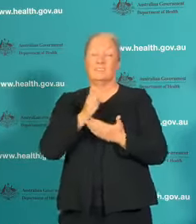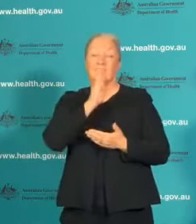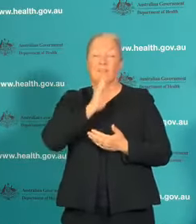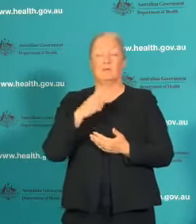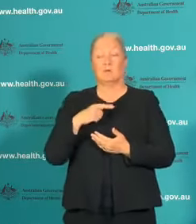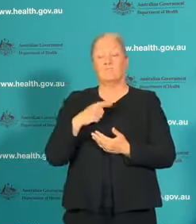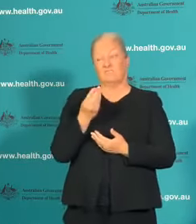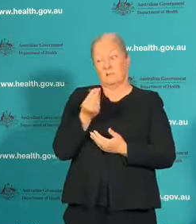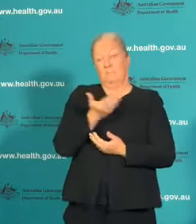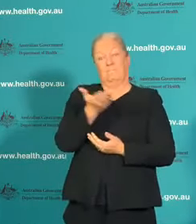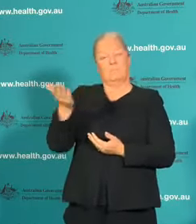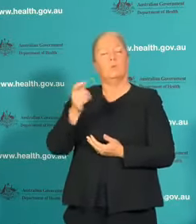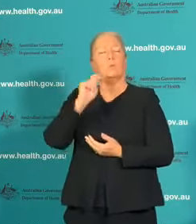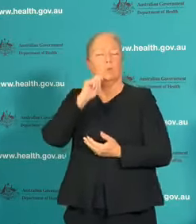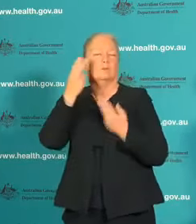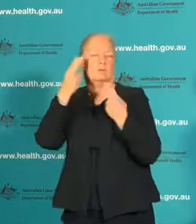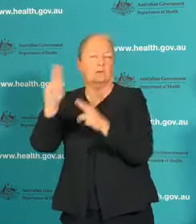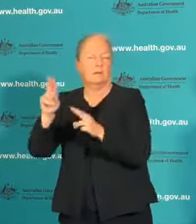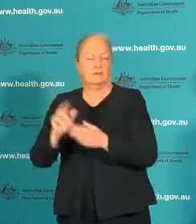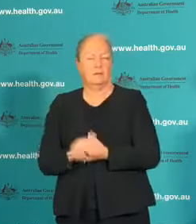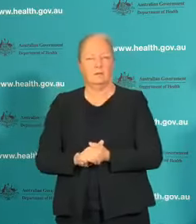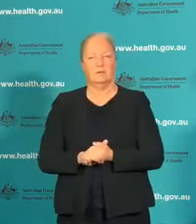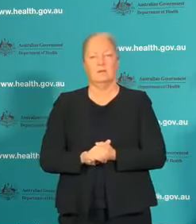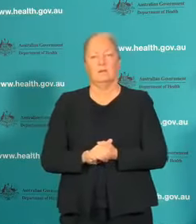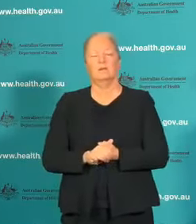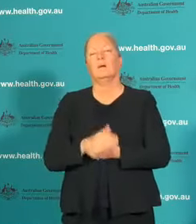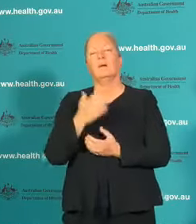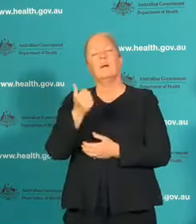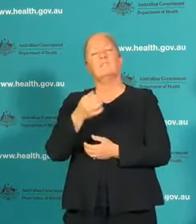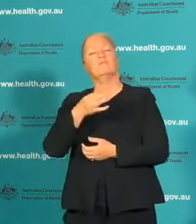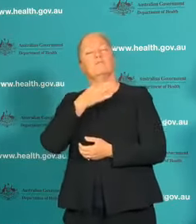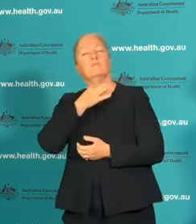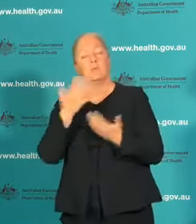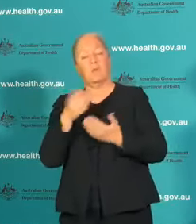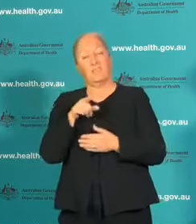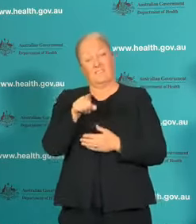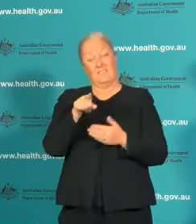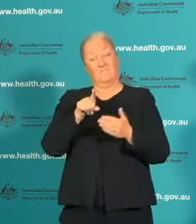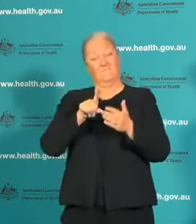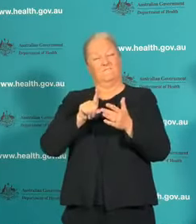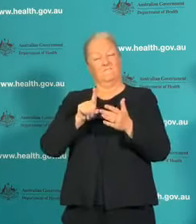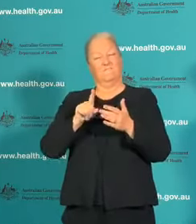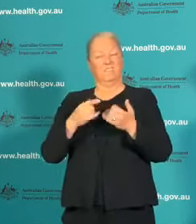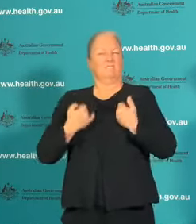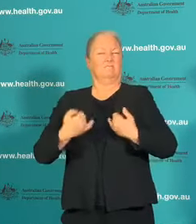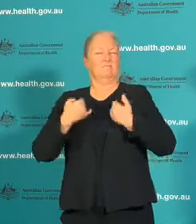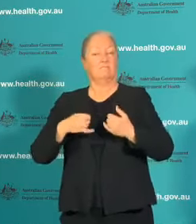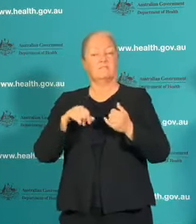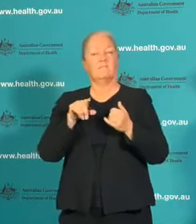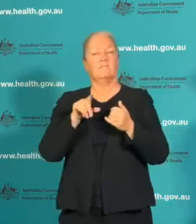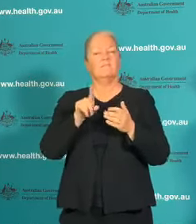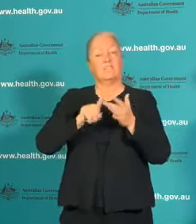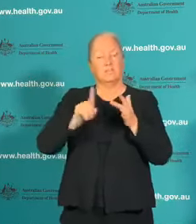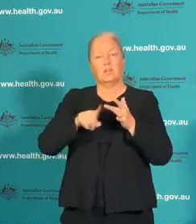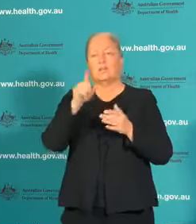We will also continue to have significant risk of COVID-19 infection affecting senior Australians receiving care